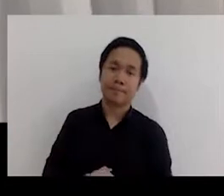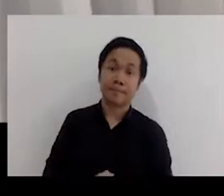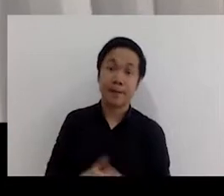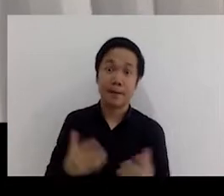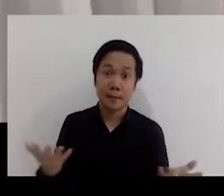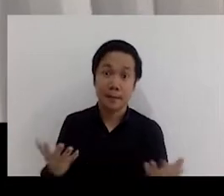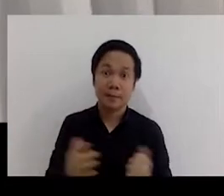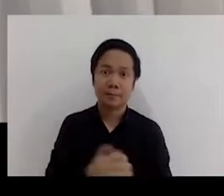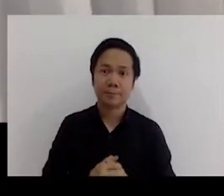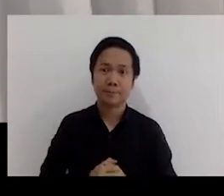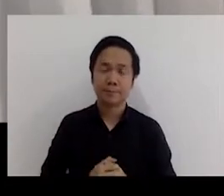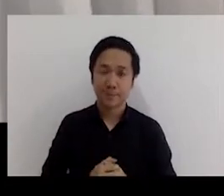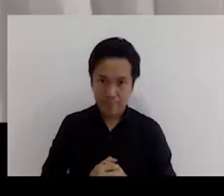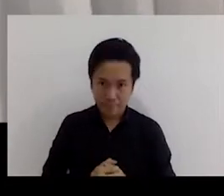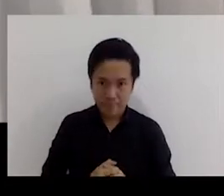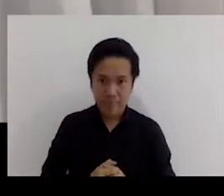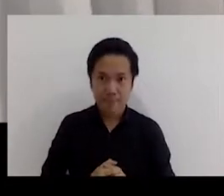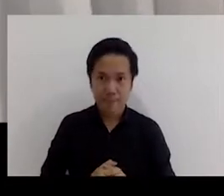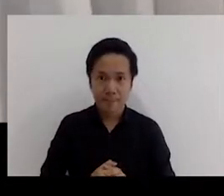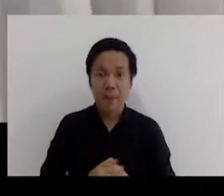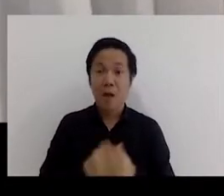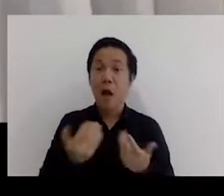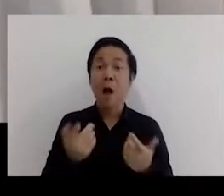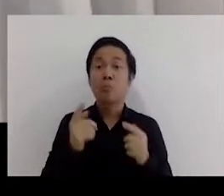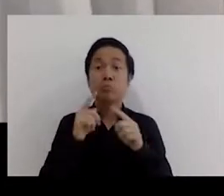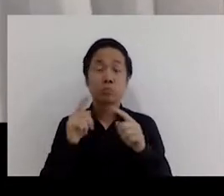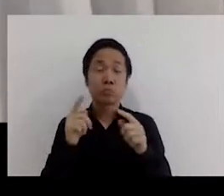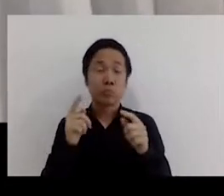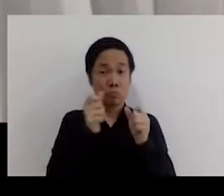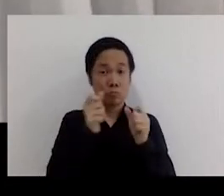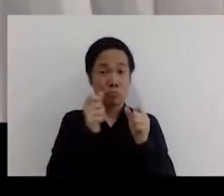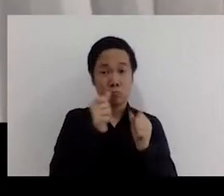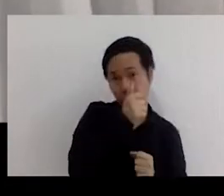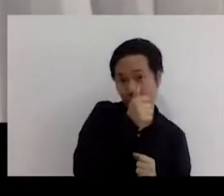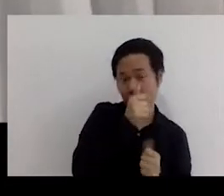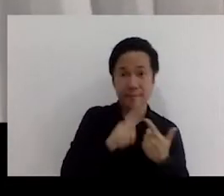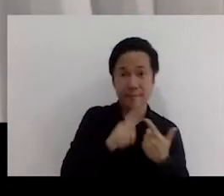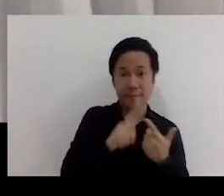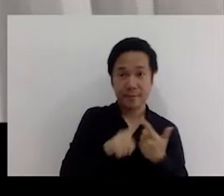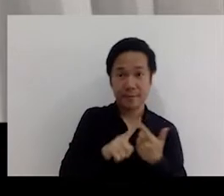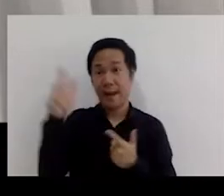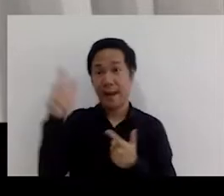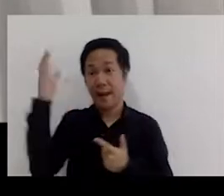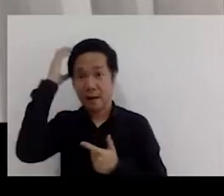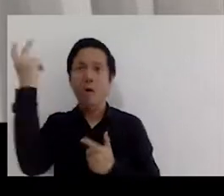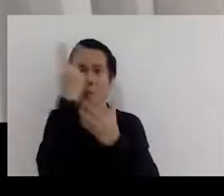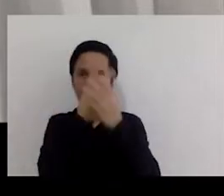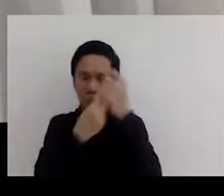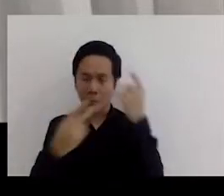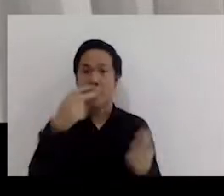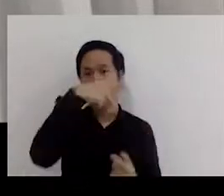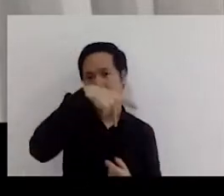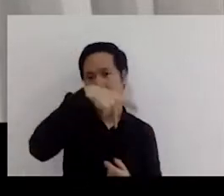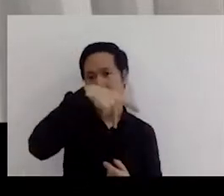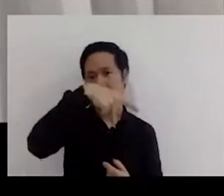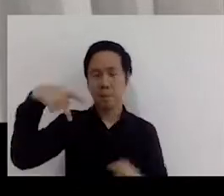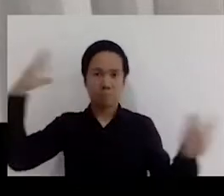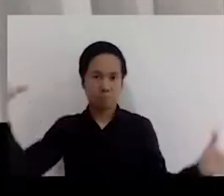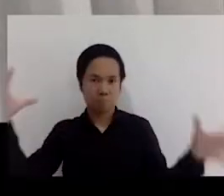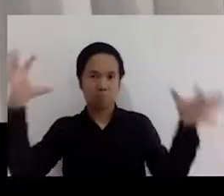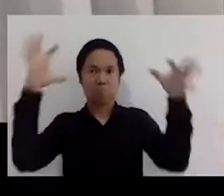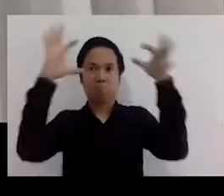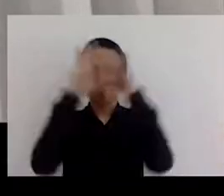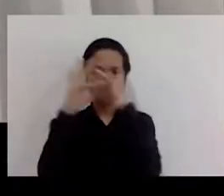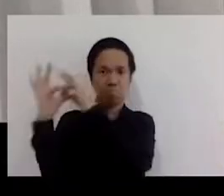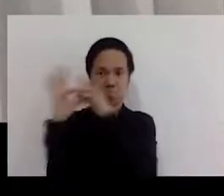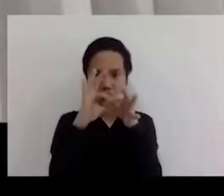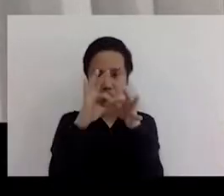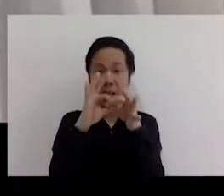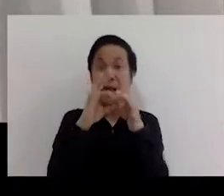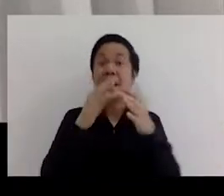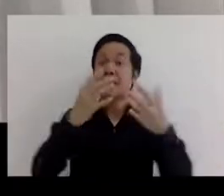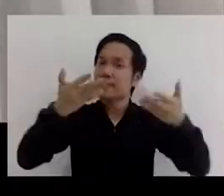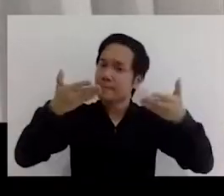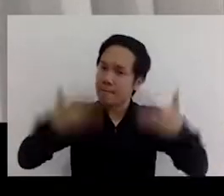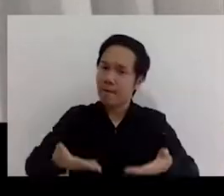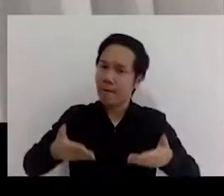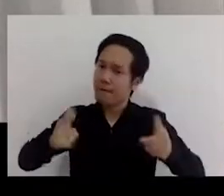We need to count with the commitment of the private sector, obviously, and other stakeholders and it is important to begin the dialogue now.